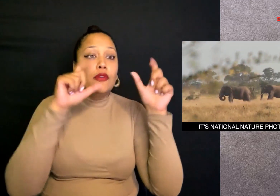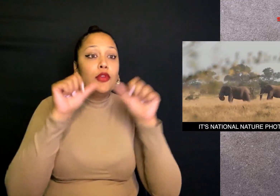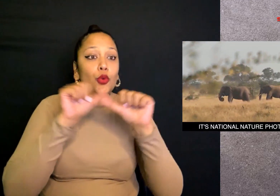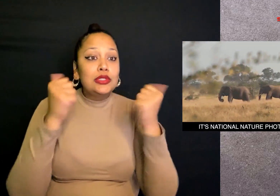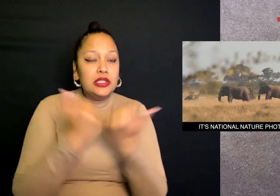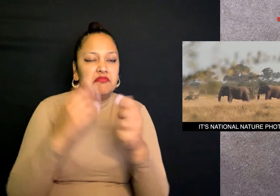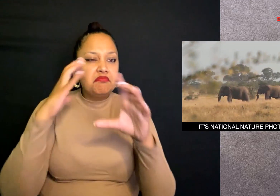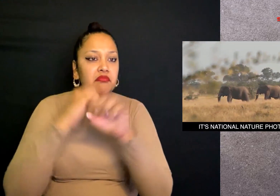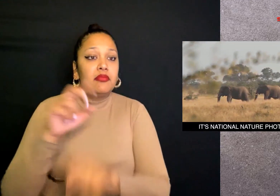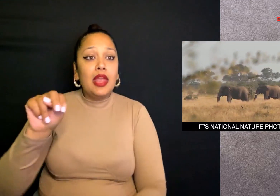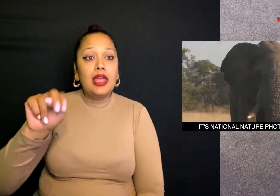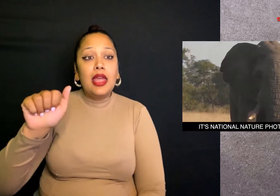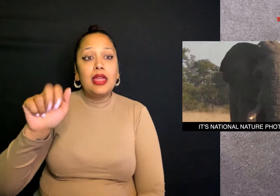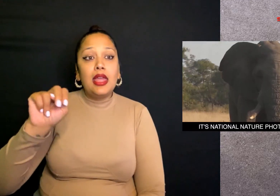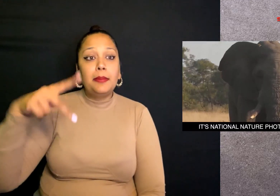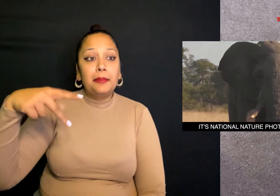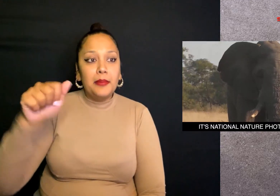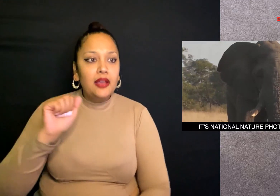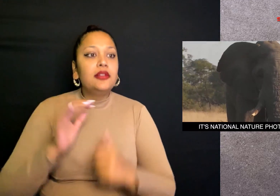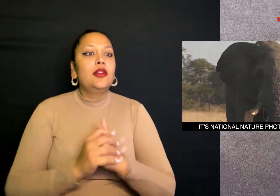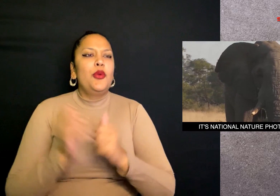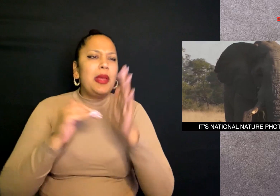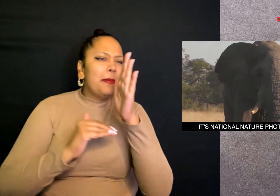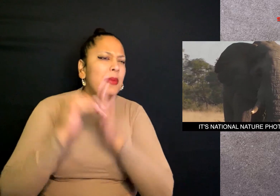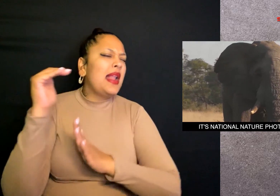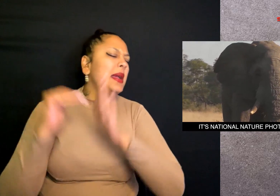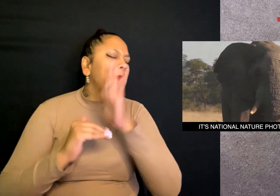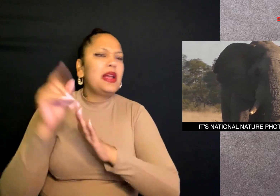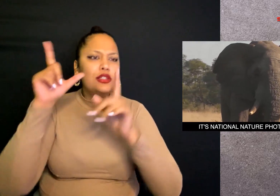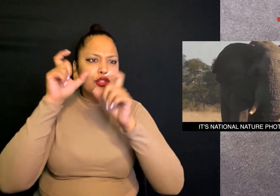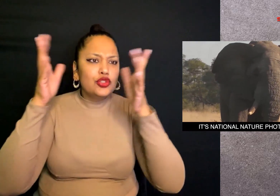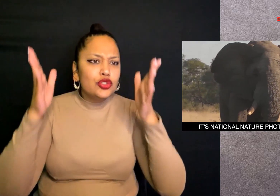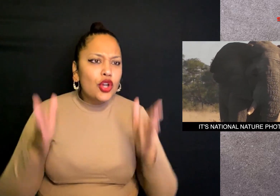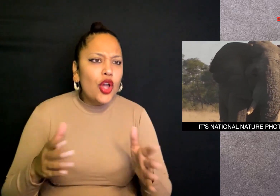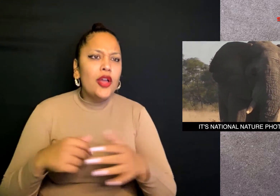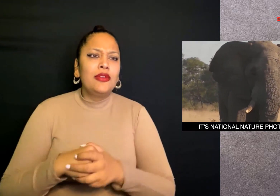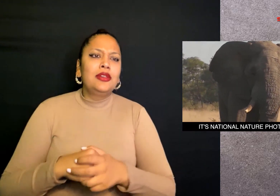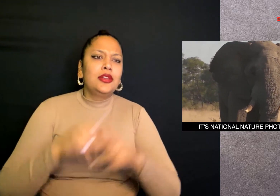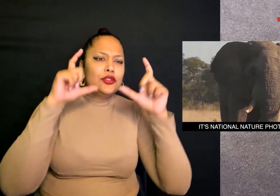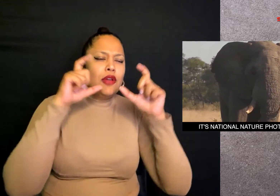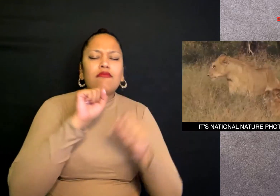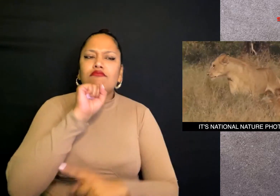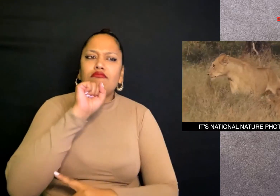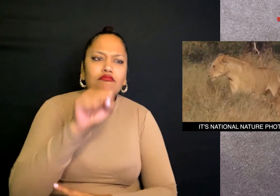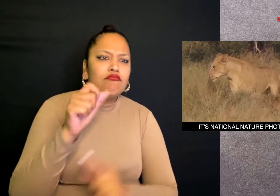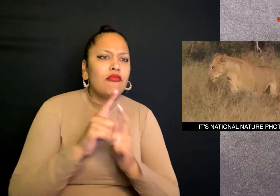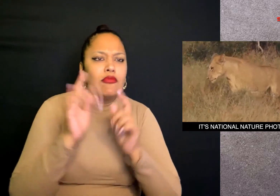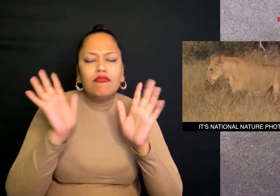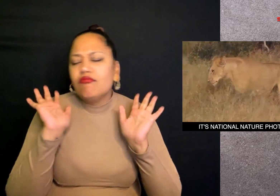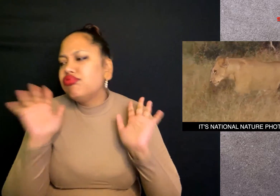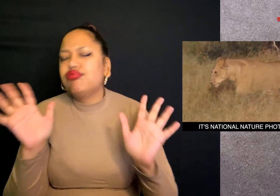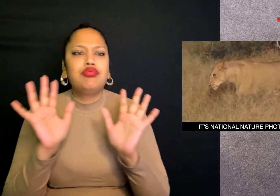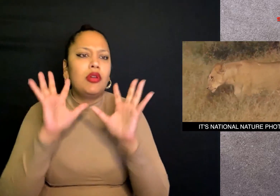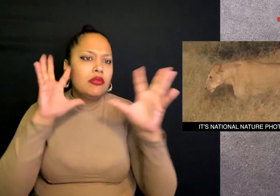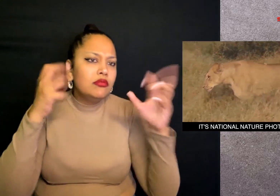American nature photography Association along with millions of photographers and photography